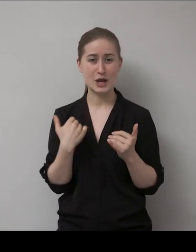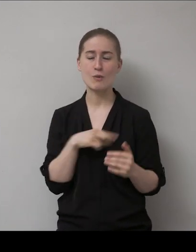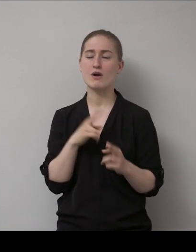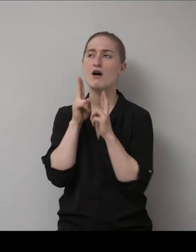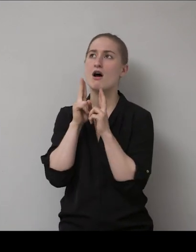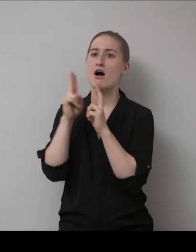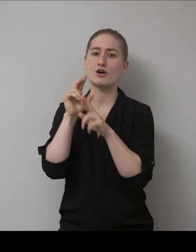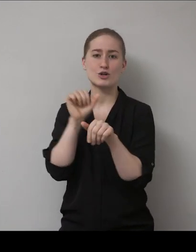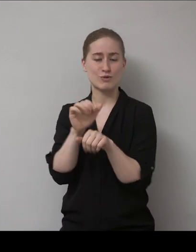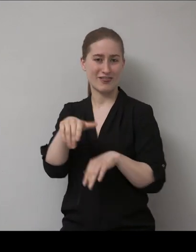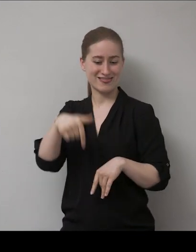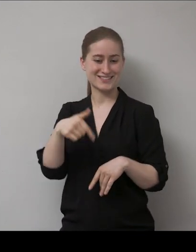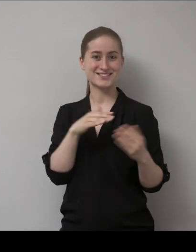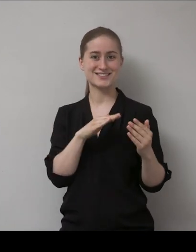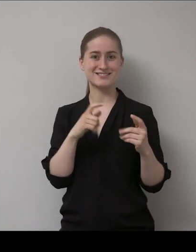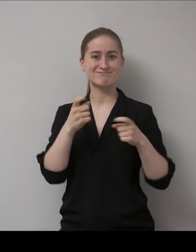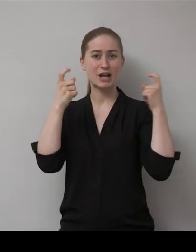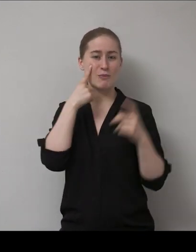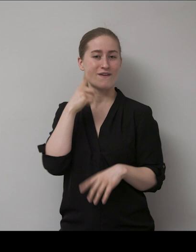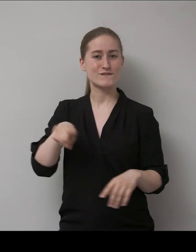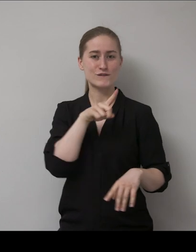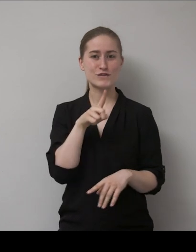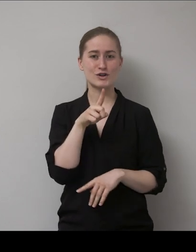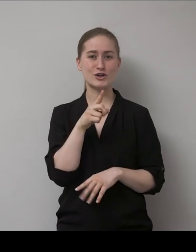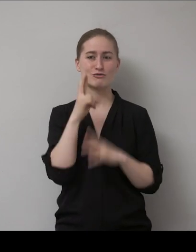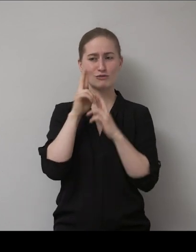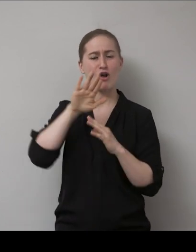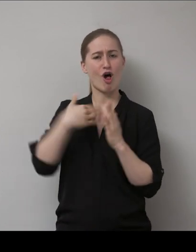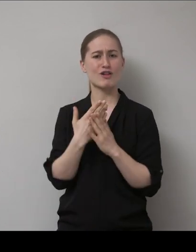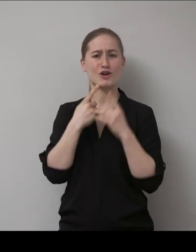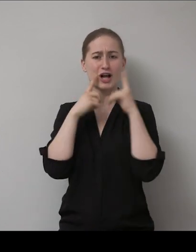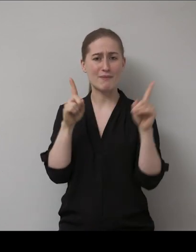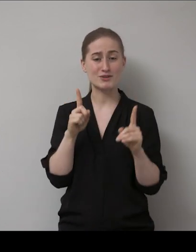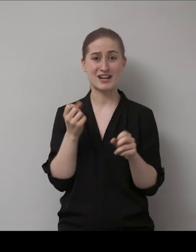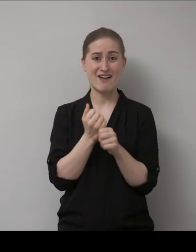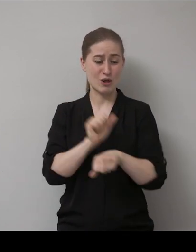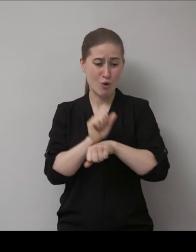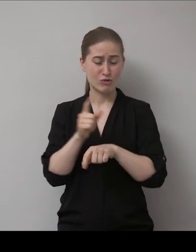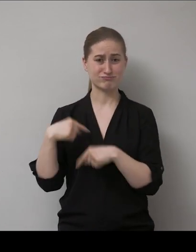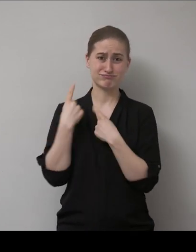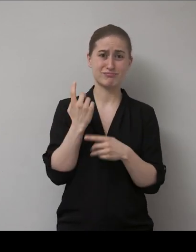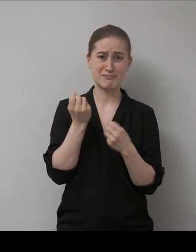this ceremony for you to commemorate all of your accomplishments and all that you've done the last couple of years. It's amazing to think about